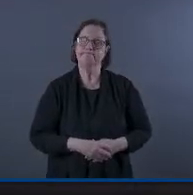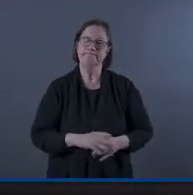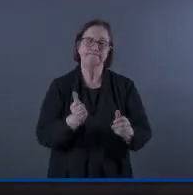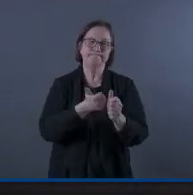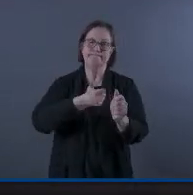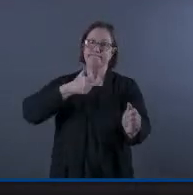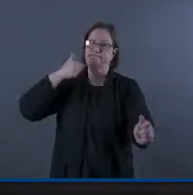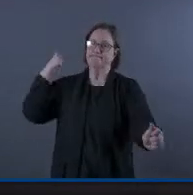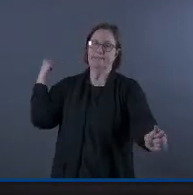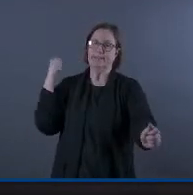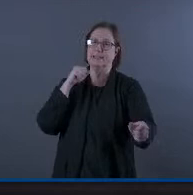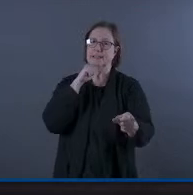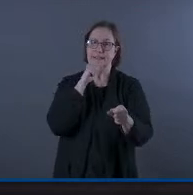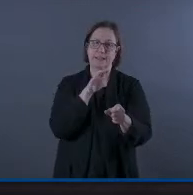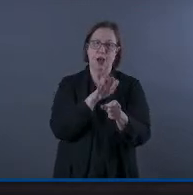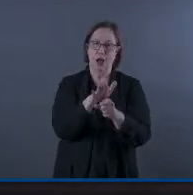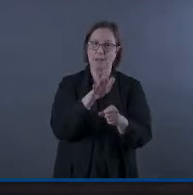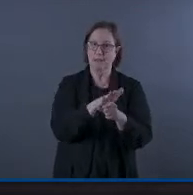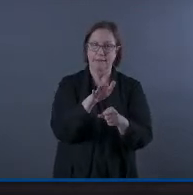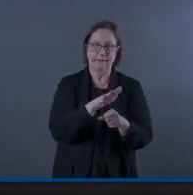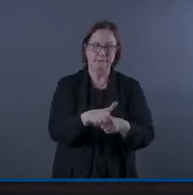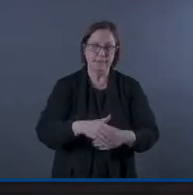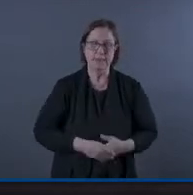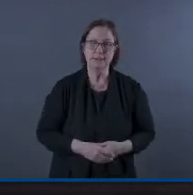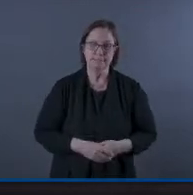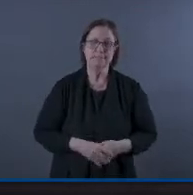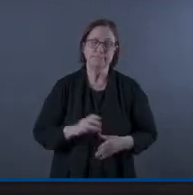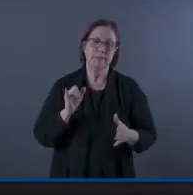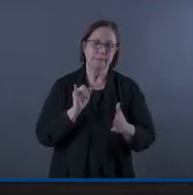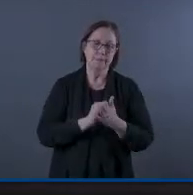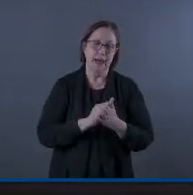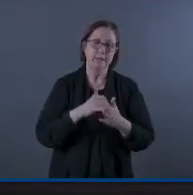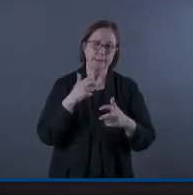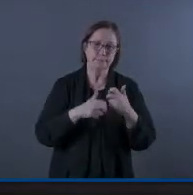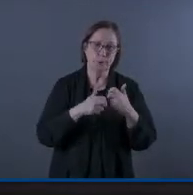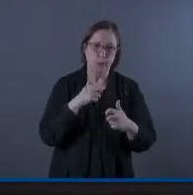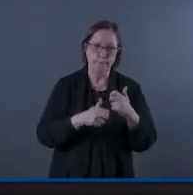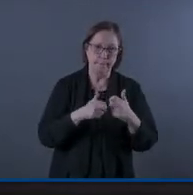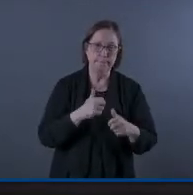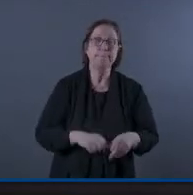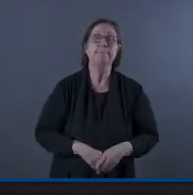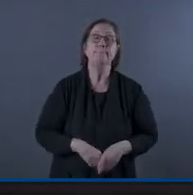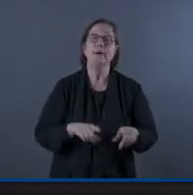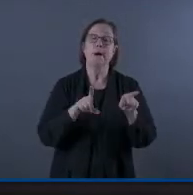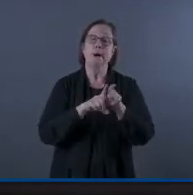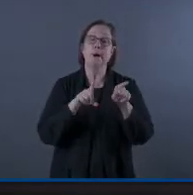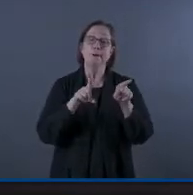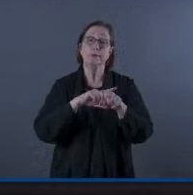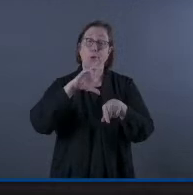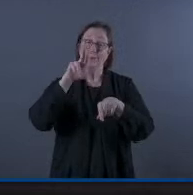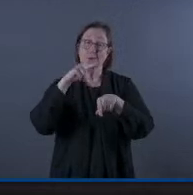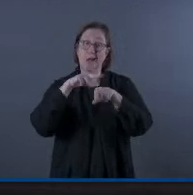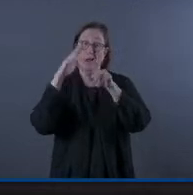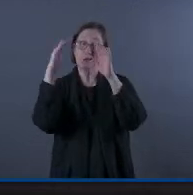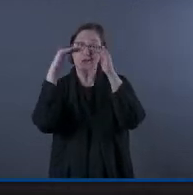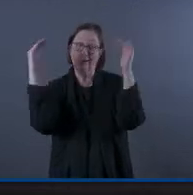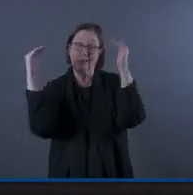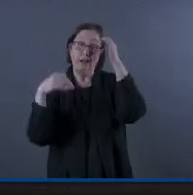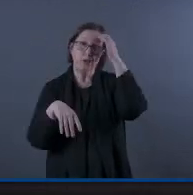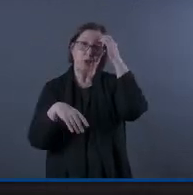based on the eligibility tier. So that's certainly been a problem. We also know at a national level simple things like weather play a factor in it.